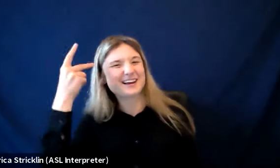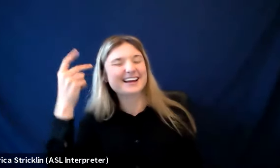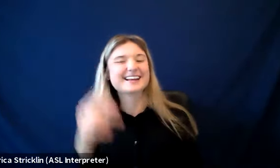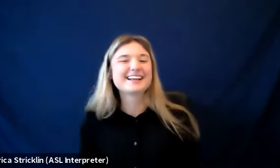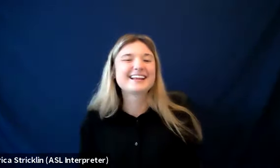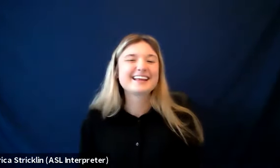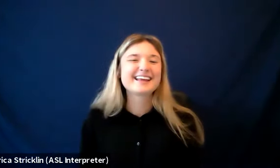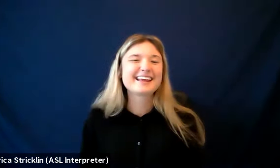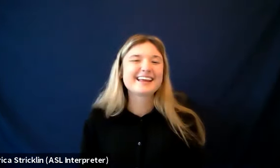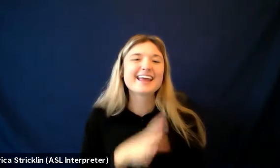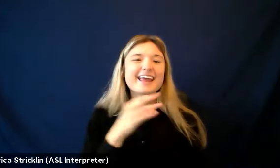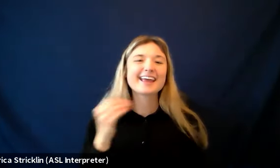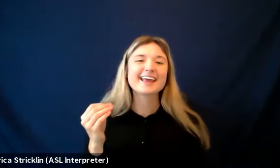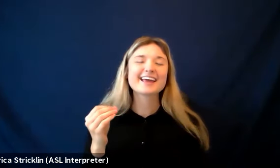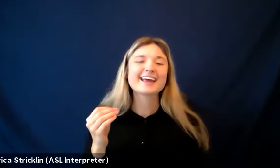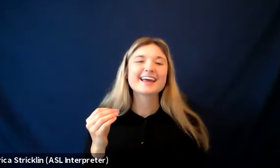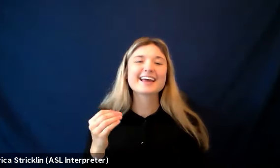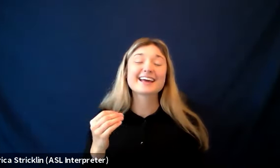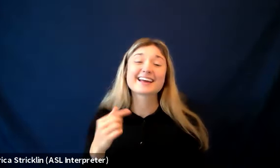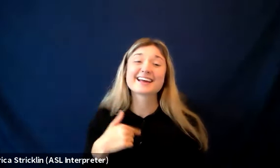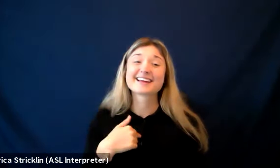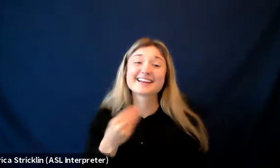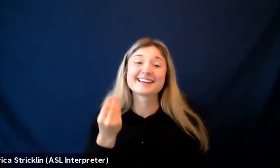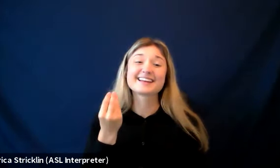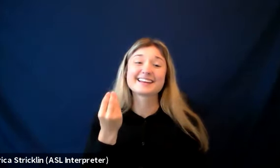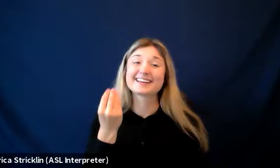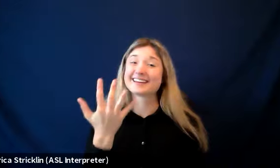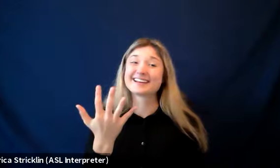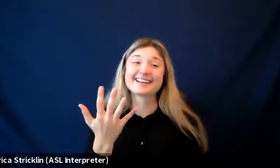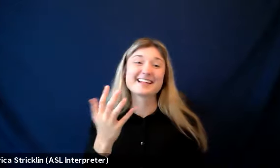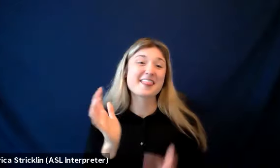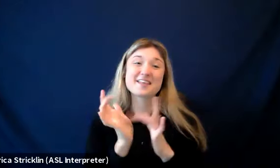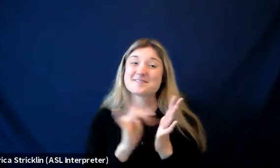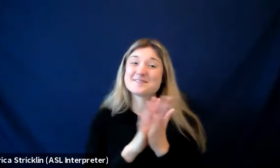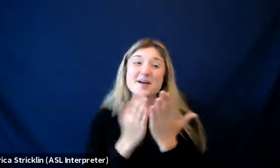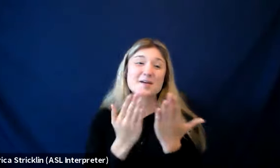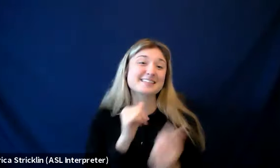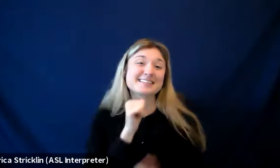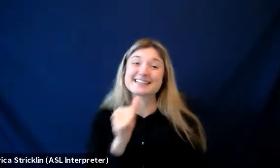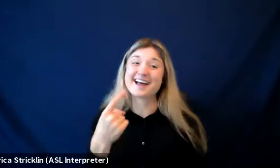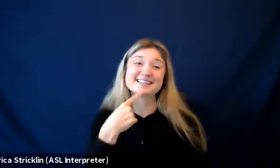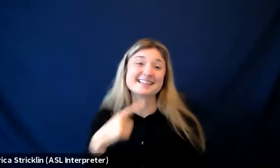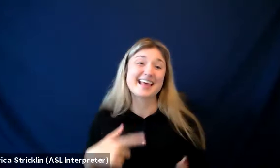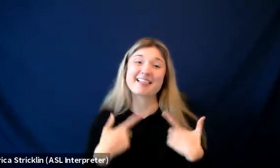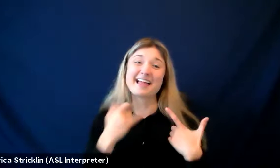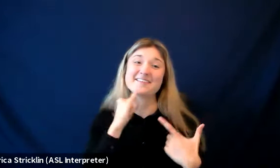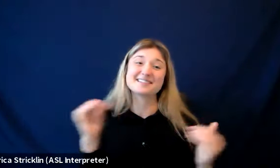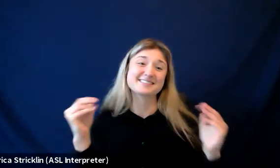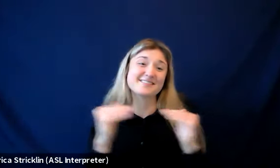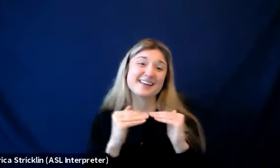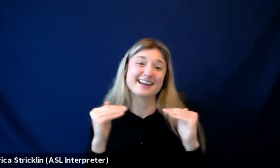And I can tell you, it doesn't say anywhere in there that life is fair.